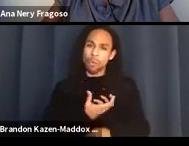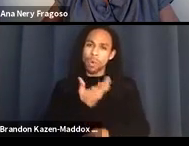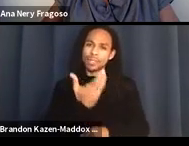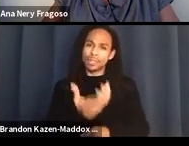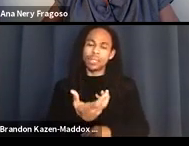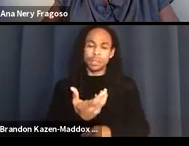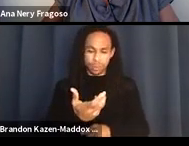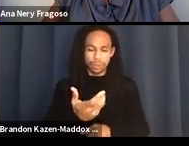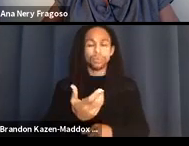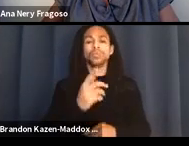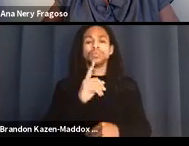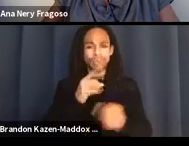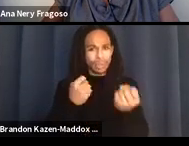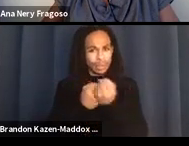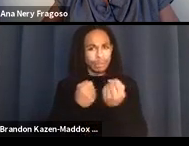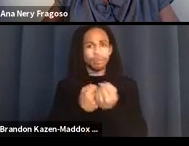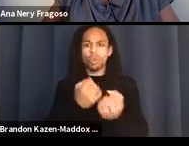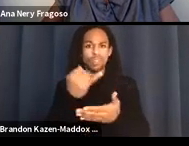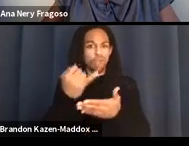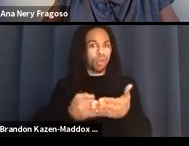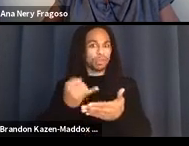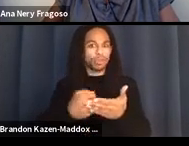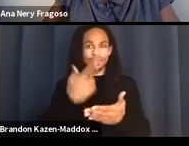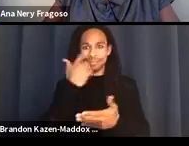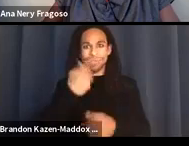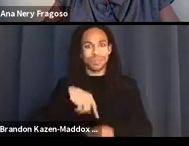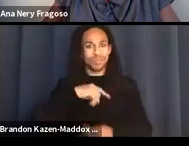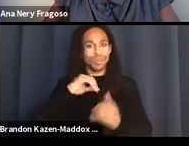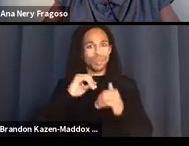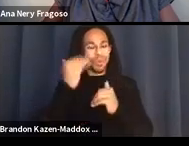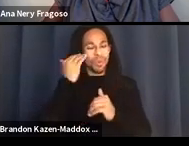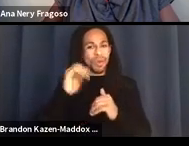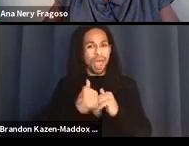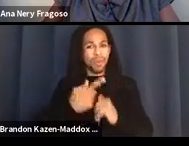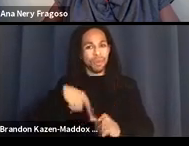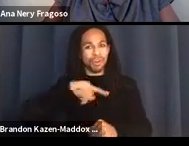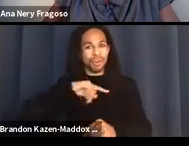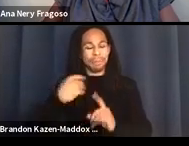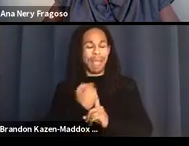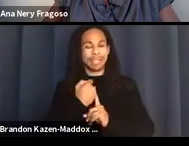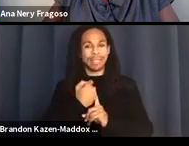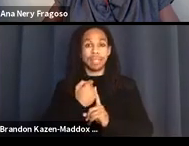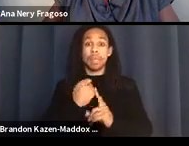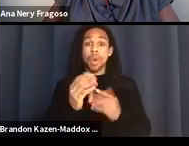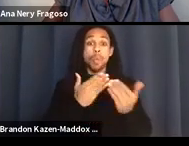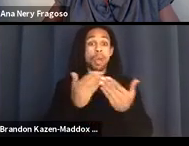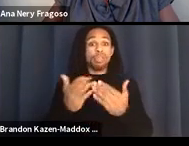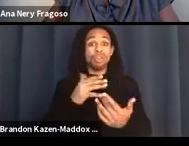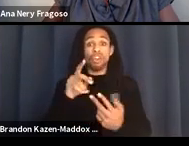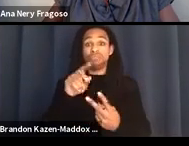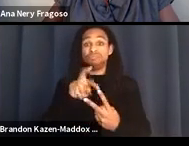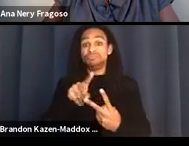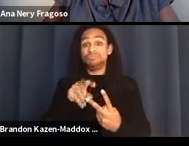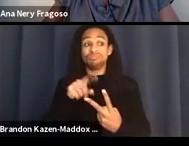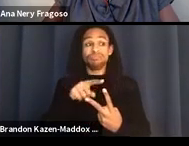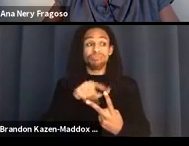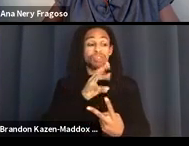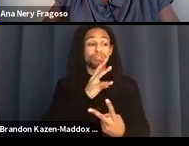the sisterhood, brotherhood community. I encourage us to keep it going when we're able to come